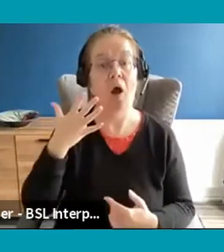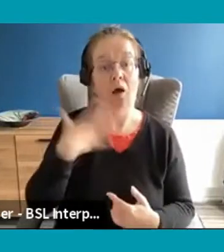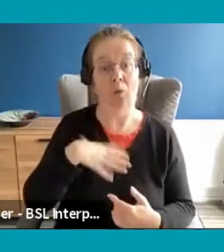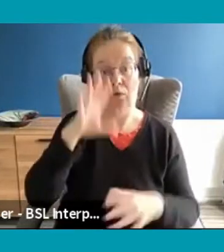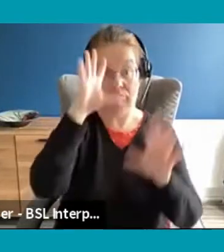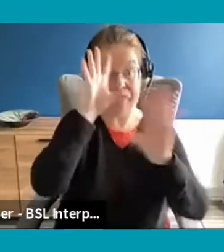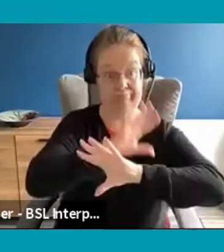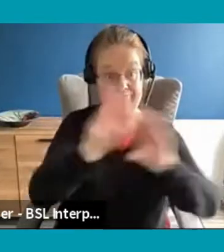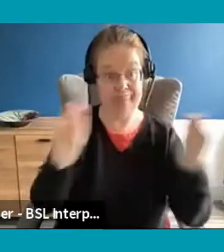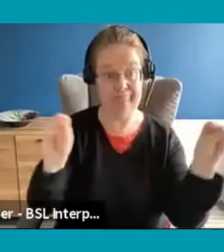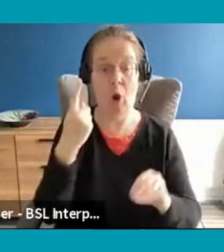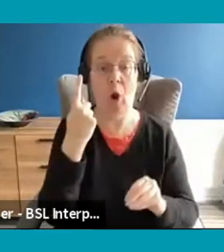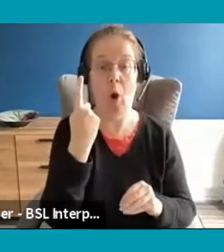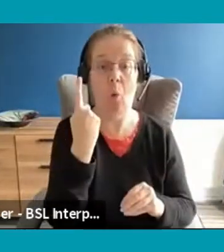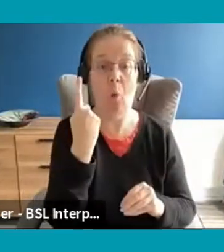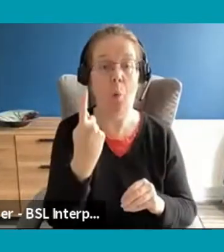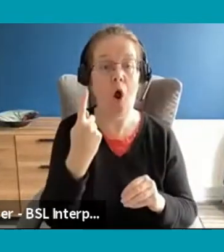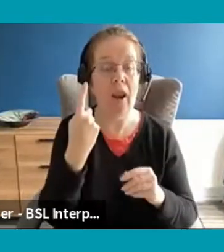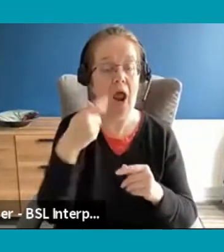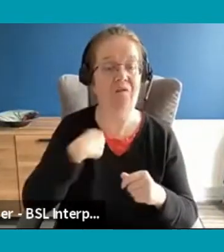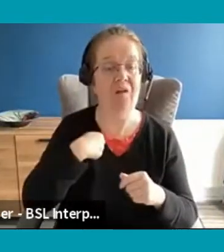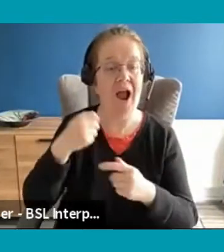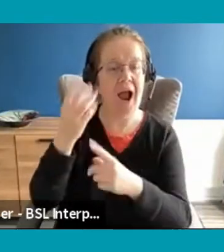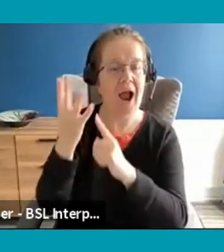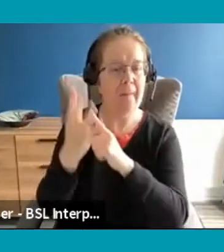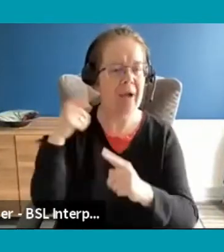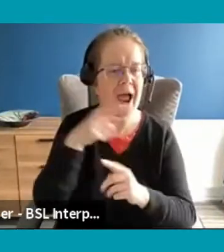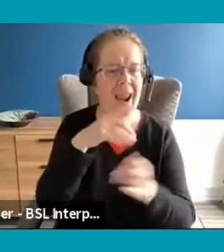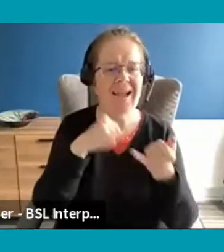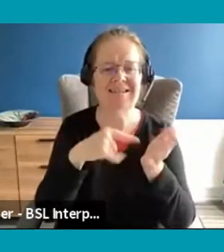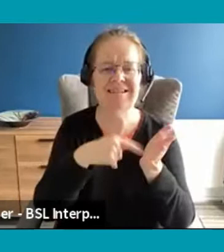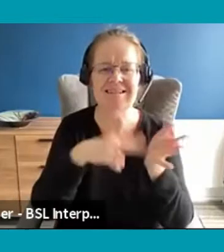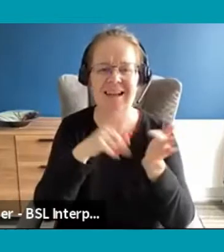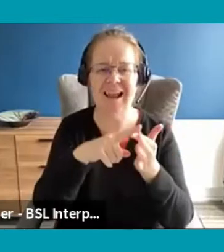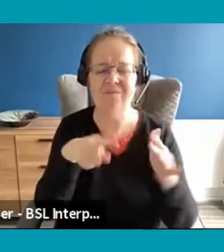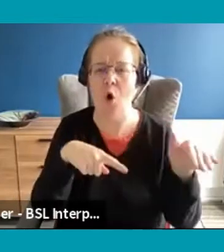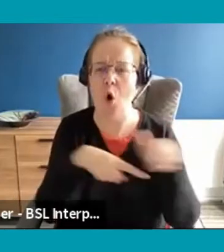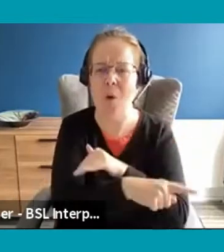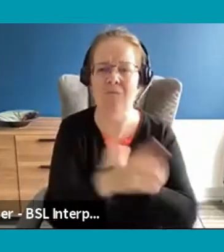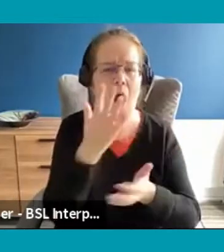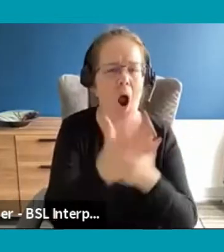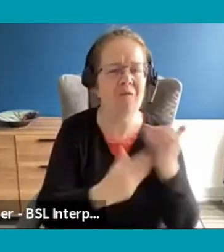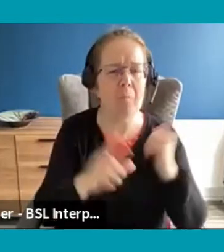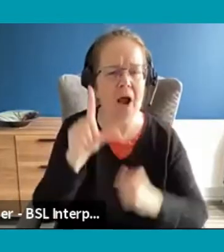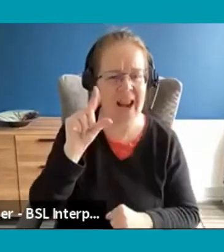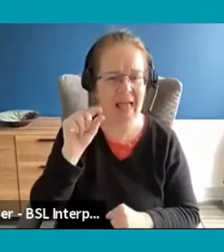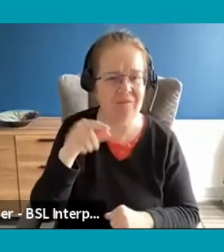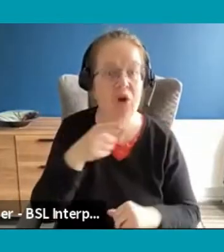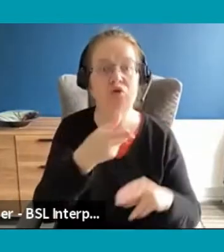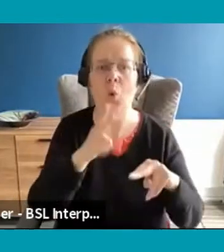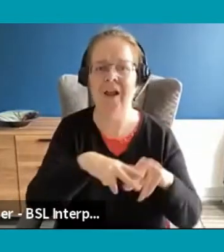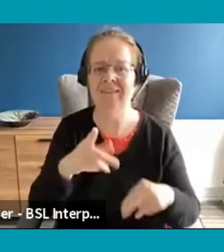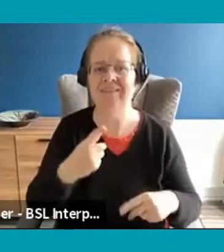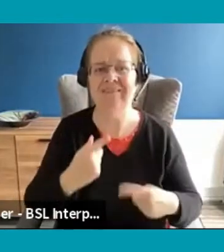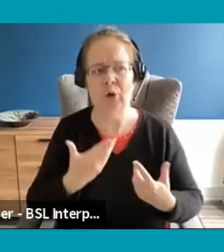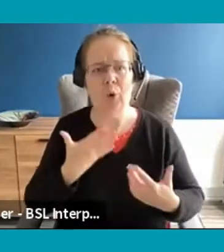of our panelists, Steve Mills, will be leaving at 11:30. So if you have any questions that you want to ask him,